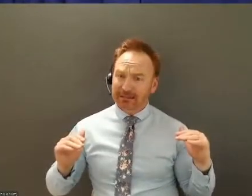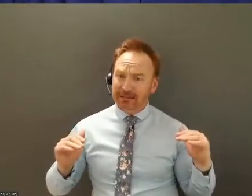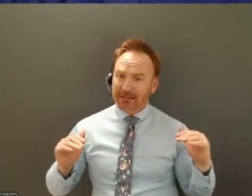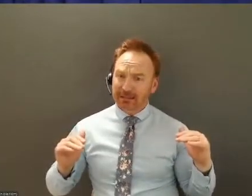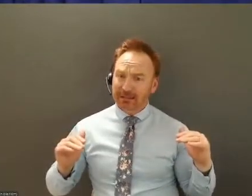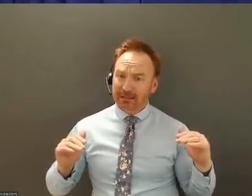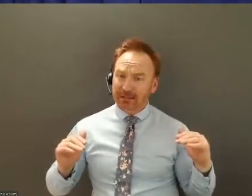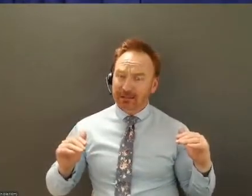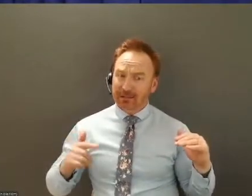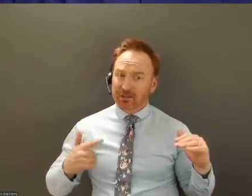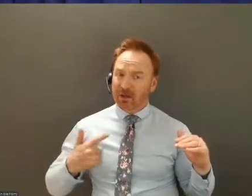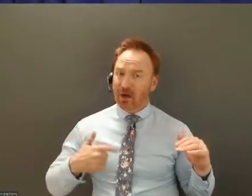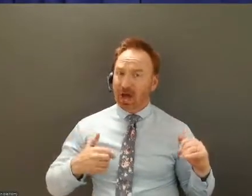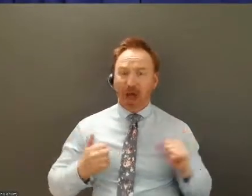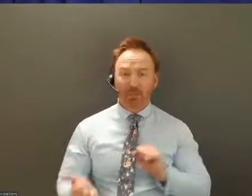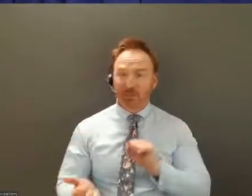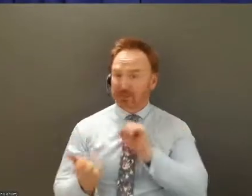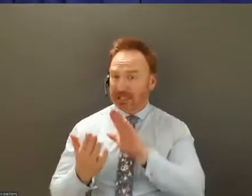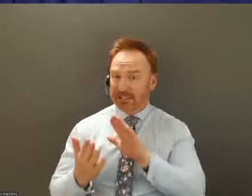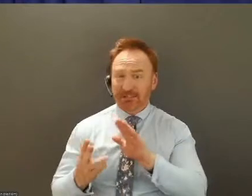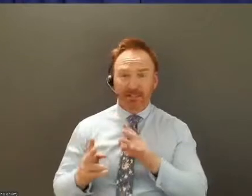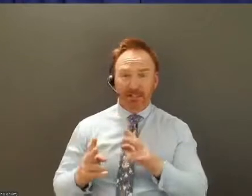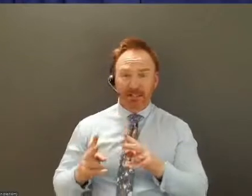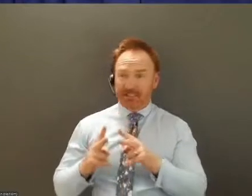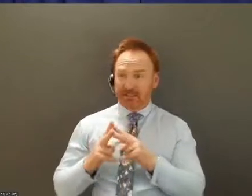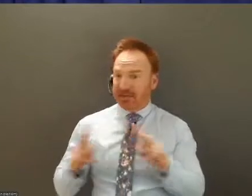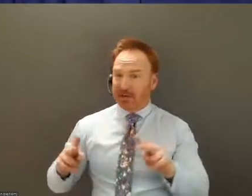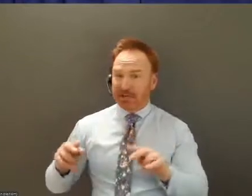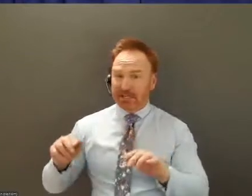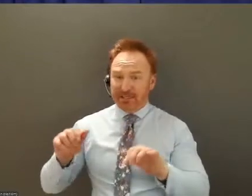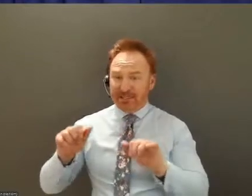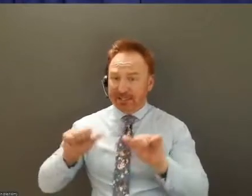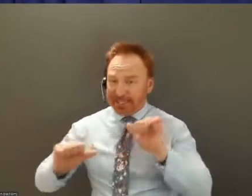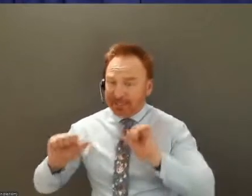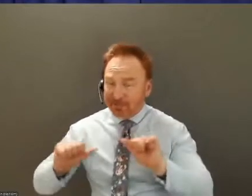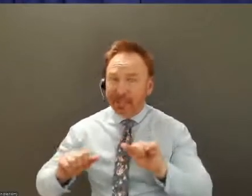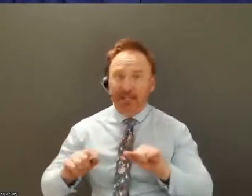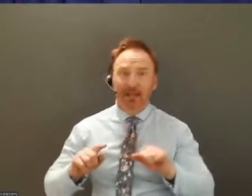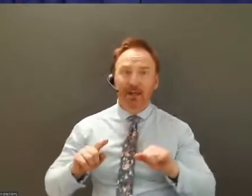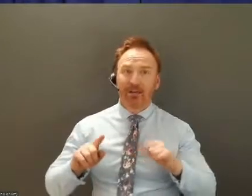COVID was new and a case and the community we were worried about